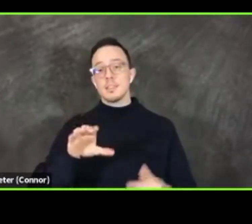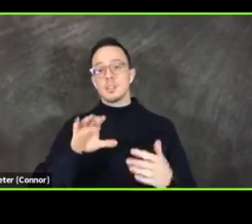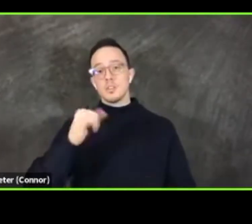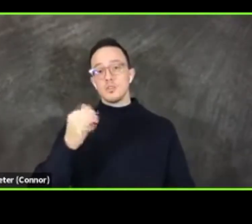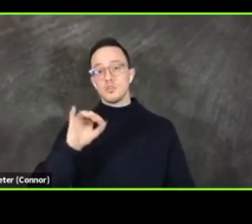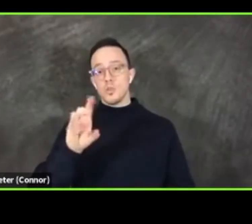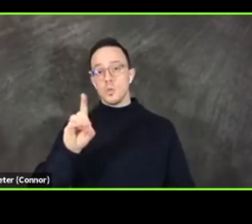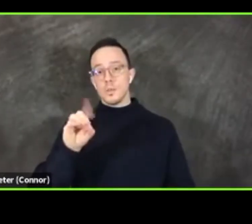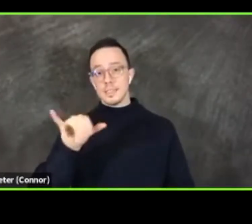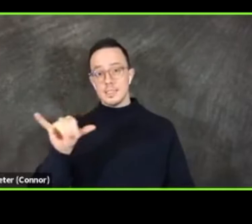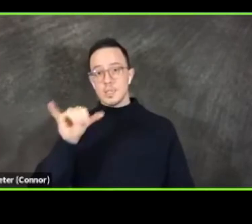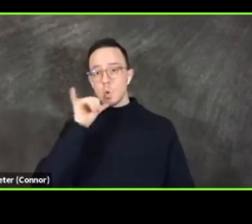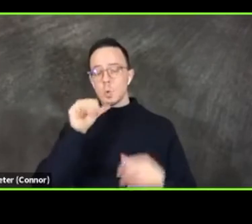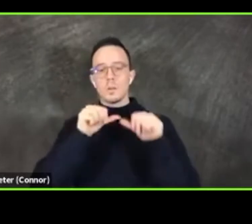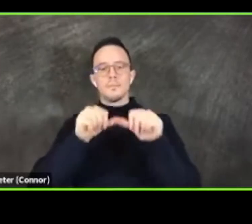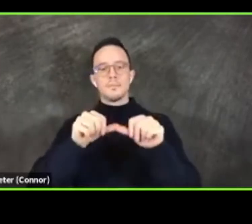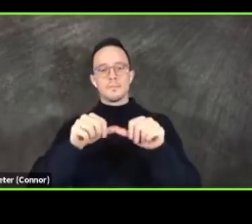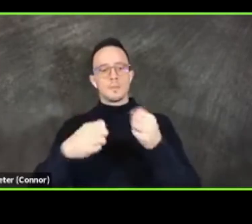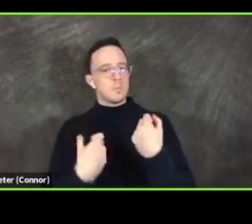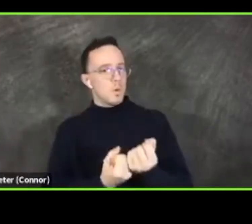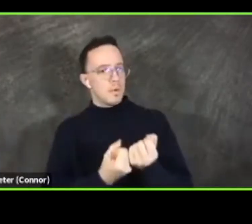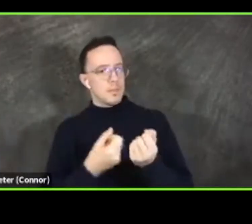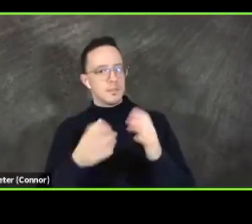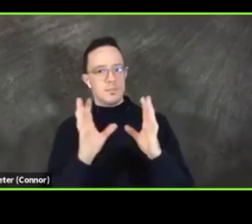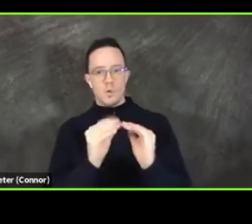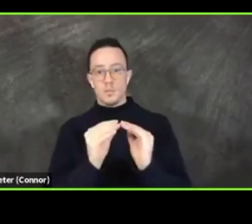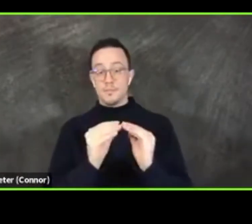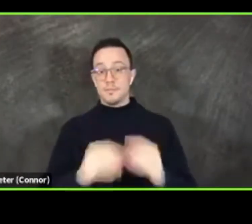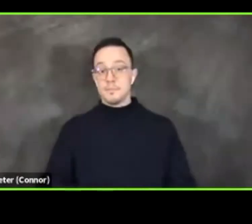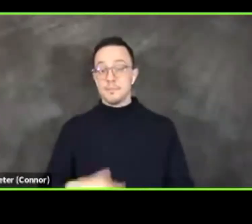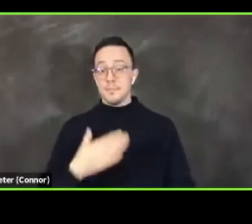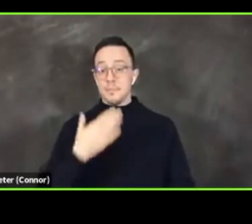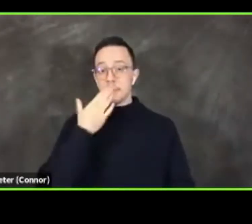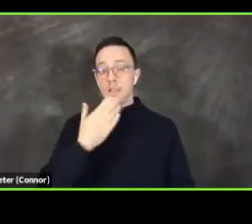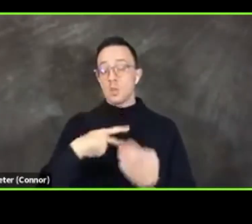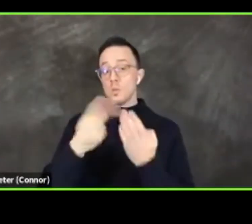OF THE ANNUAL SYMPOSIUM. I THANK OUR SYMPOSIUM PROGRAMMING COMMITTEE, OUR GUEST CURATORS,